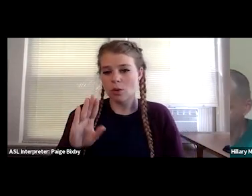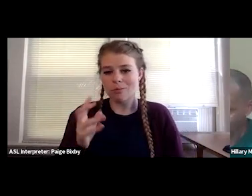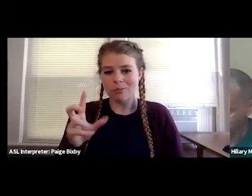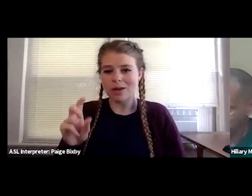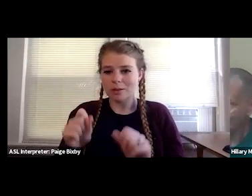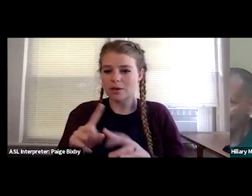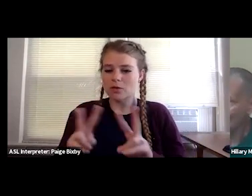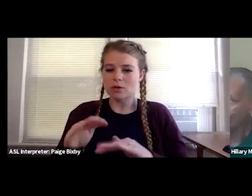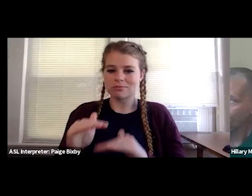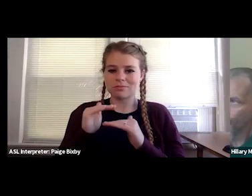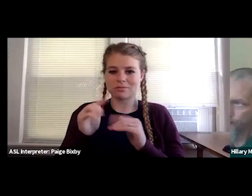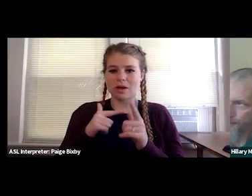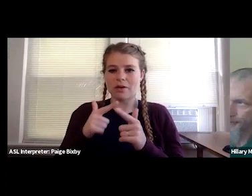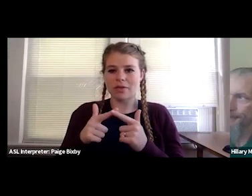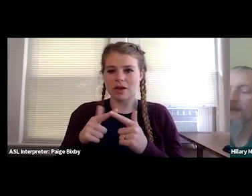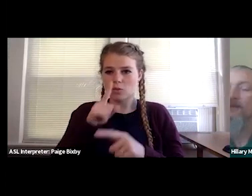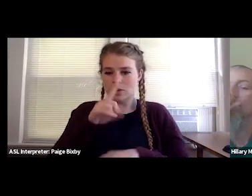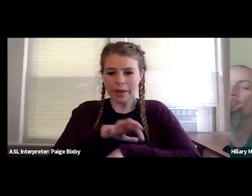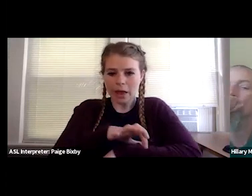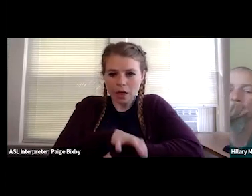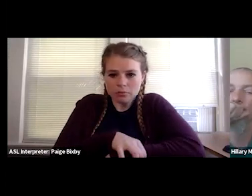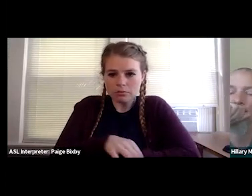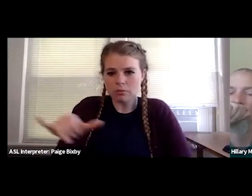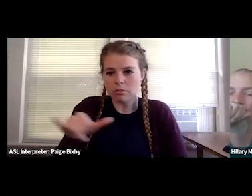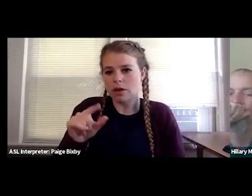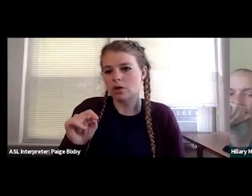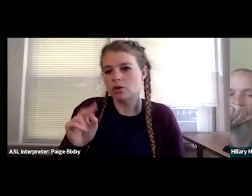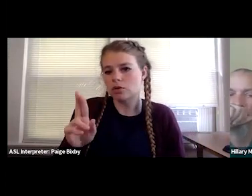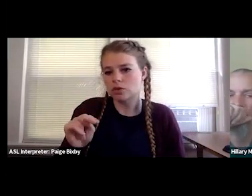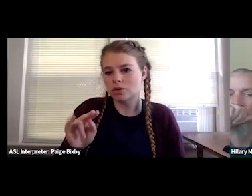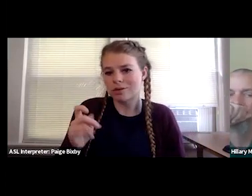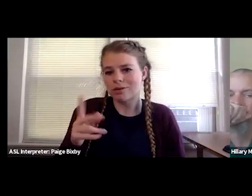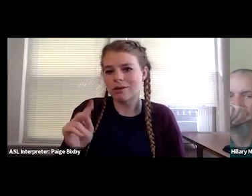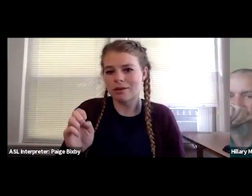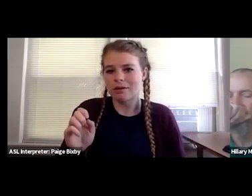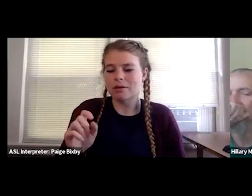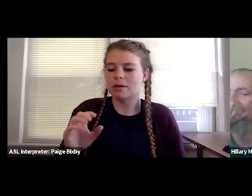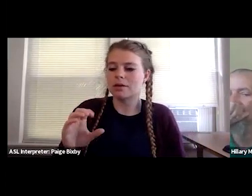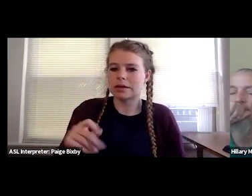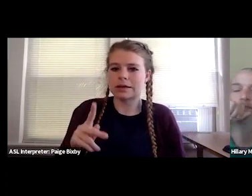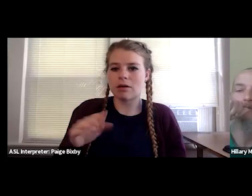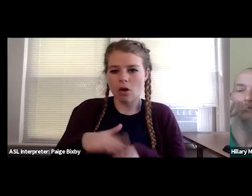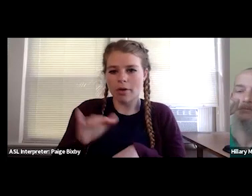and actually cause kind of a tourniquet on this person's wound, and created a really, you know, dangerous situation that could have been prevented